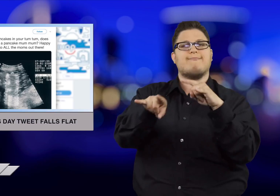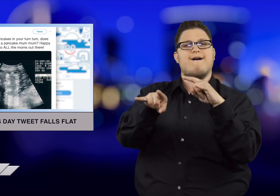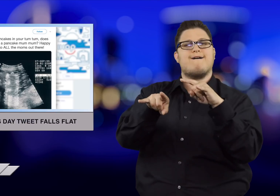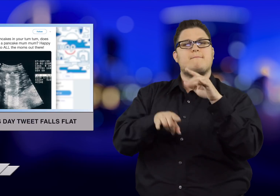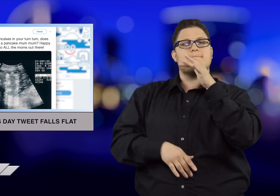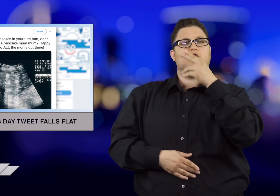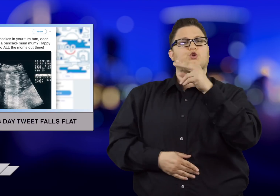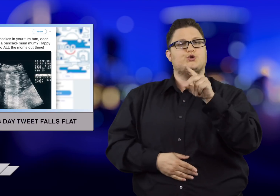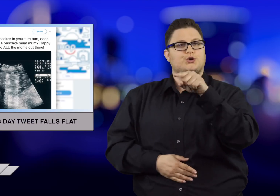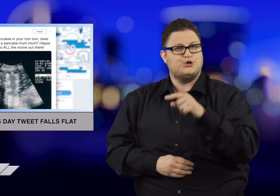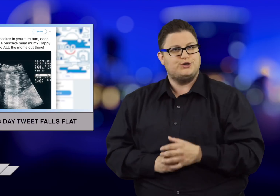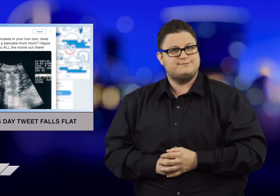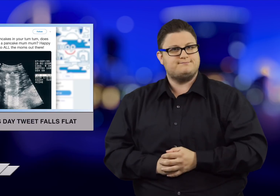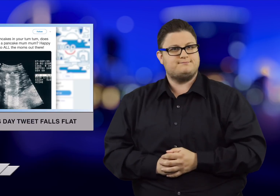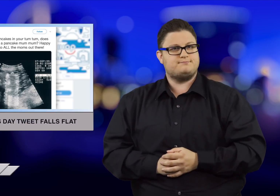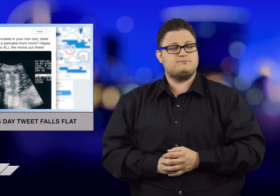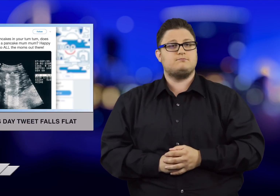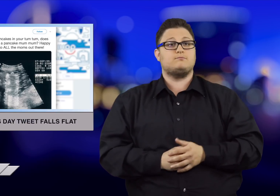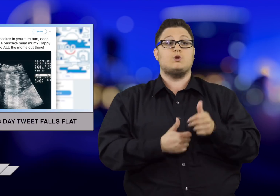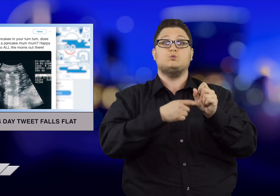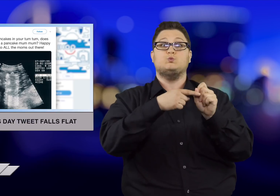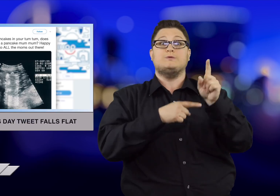it mocked motherhood.